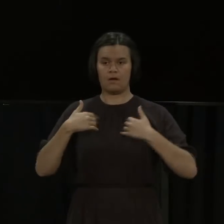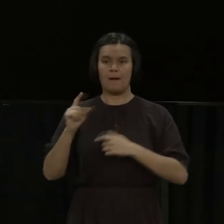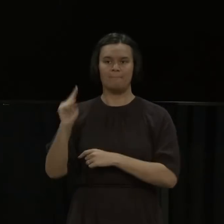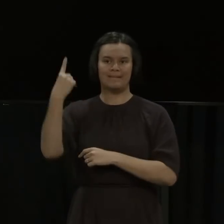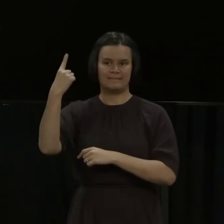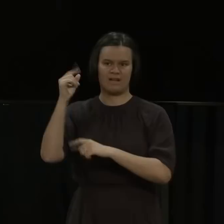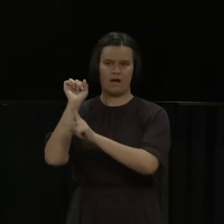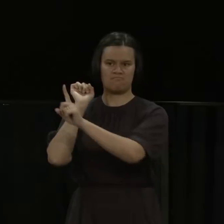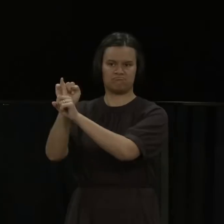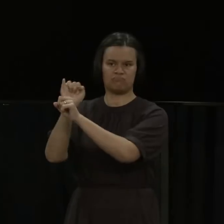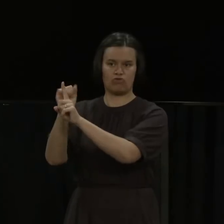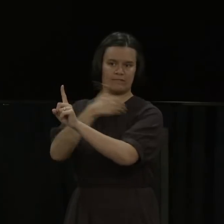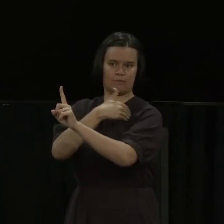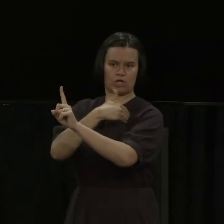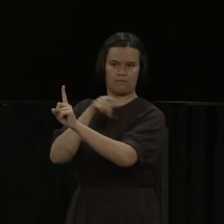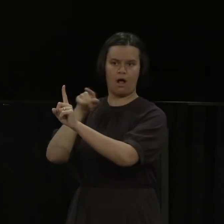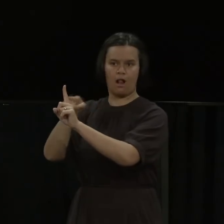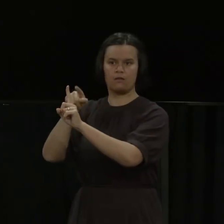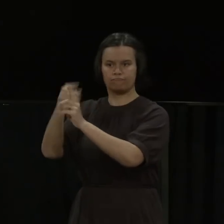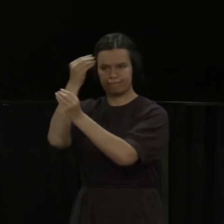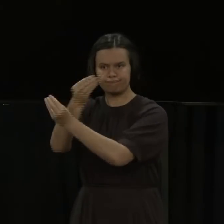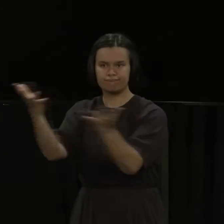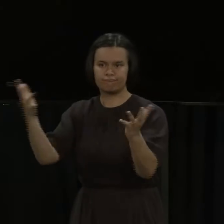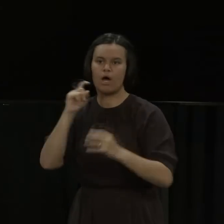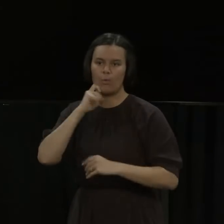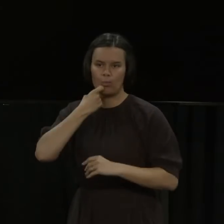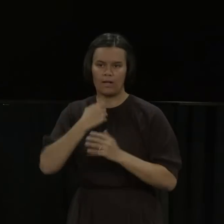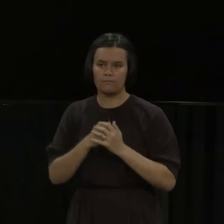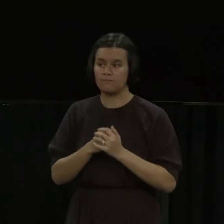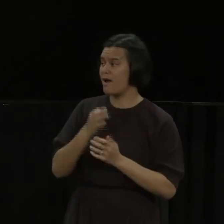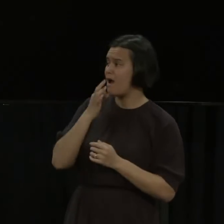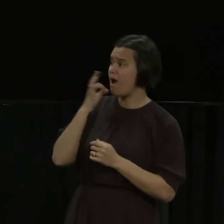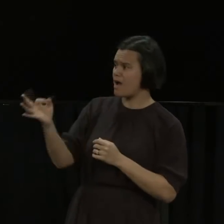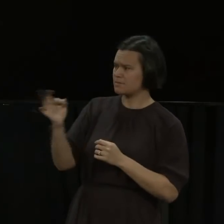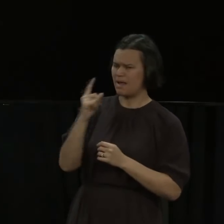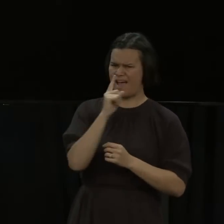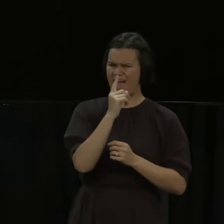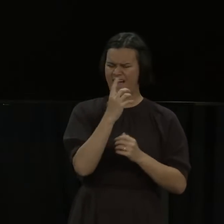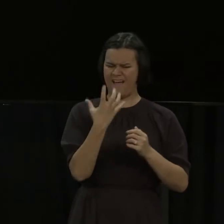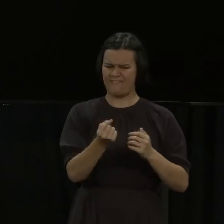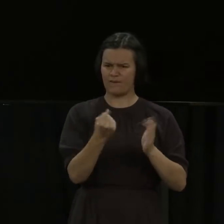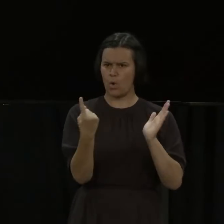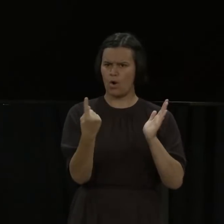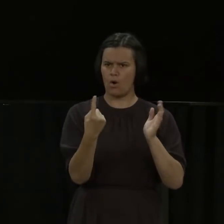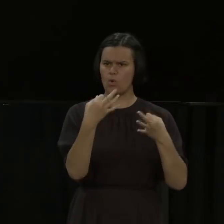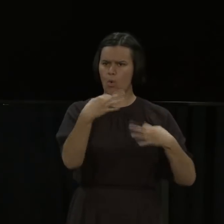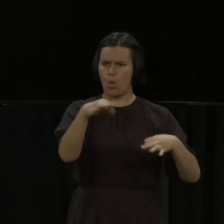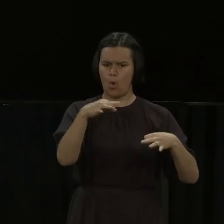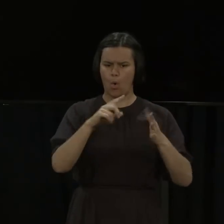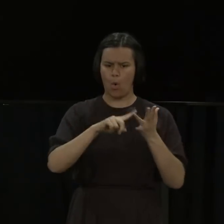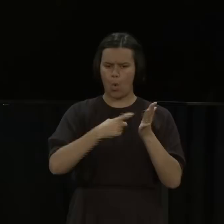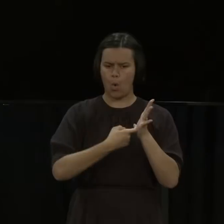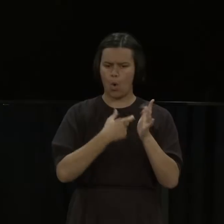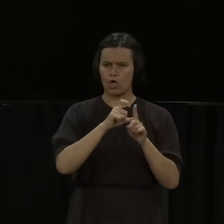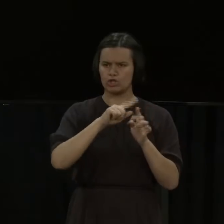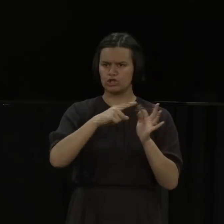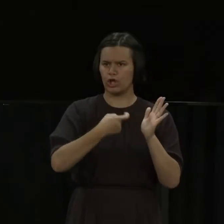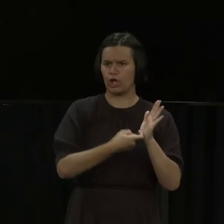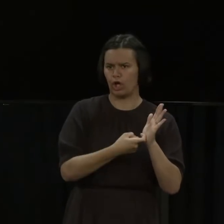responsible ministers commenting on that this week. I don't have an announcement today but I know the ministers whose area that is will make comment on that matter.